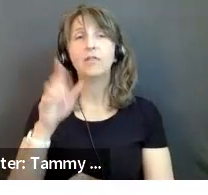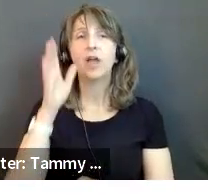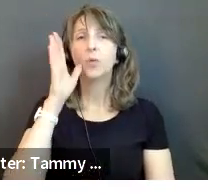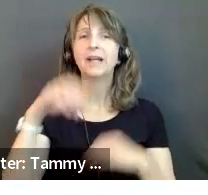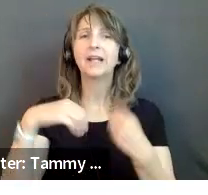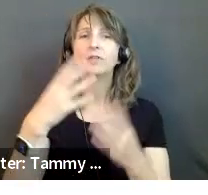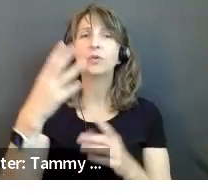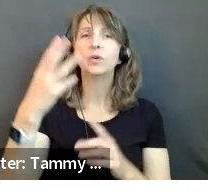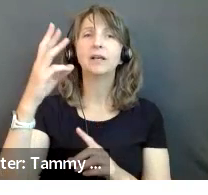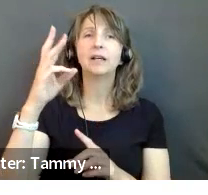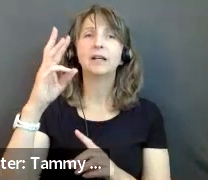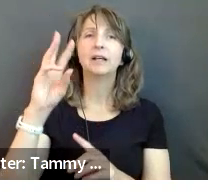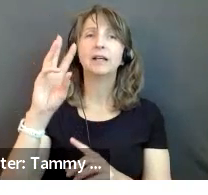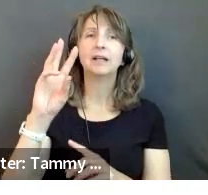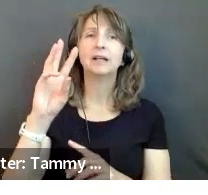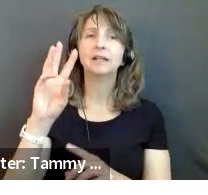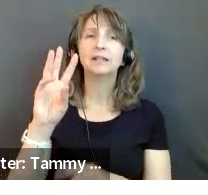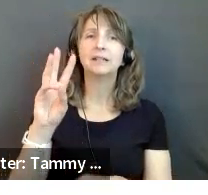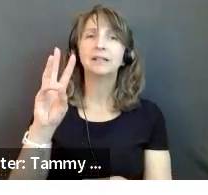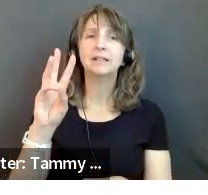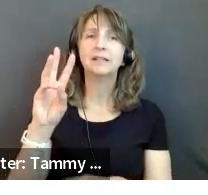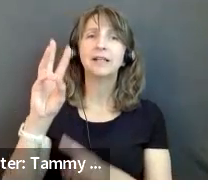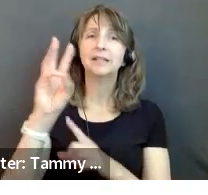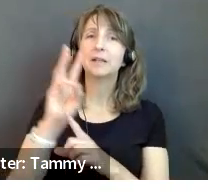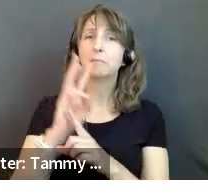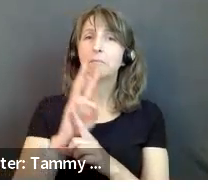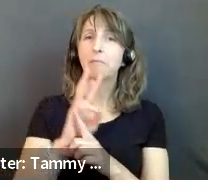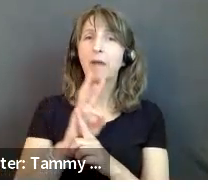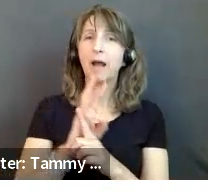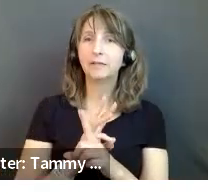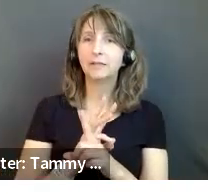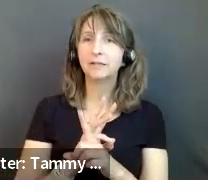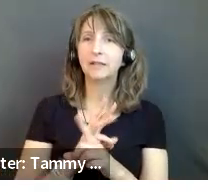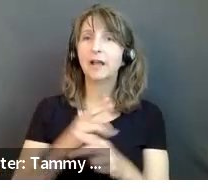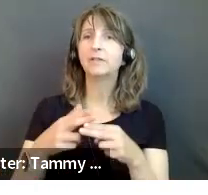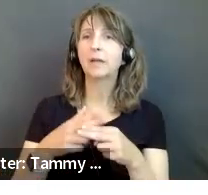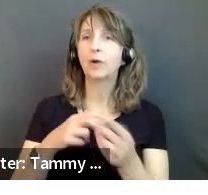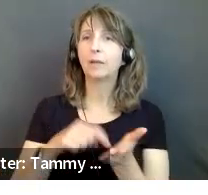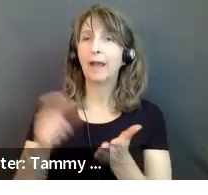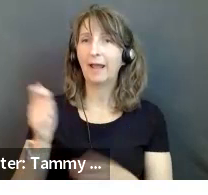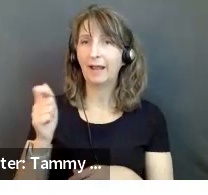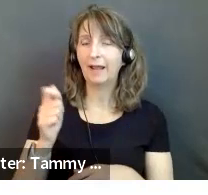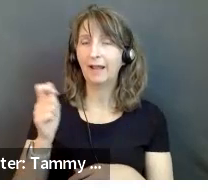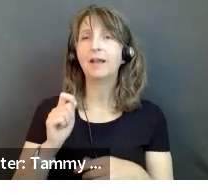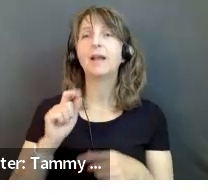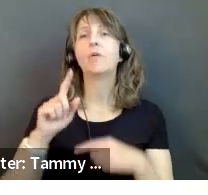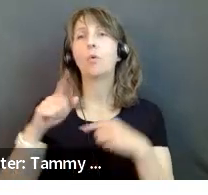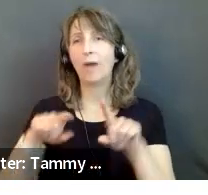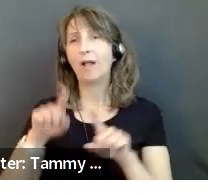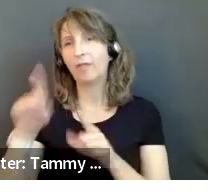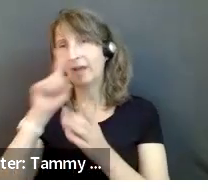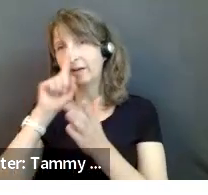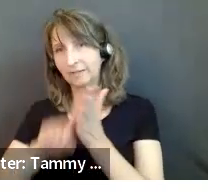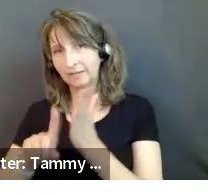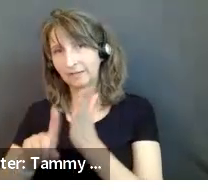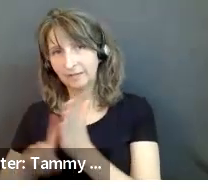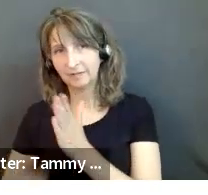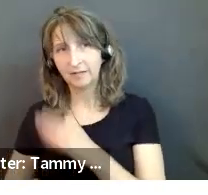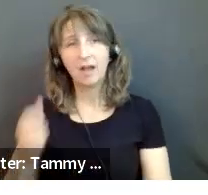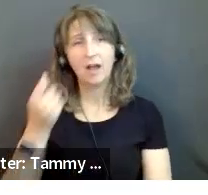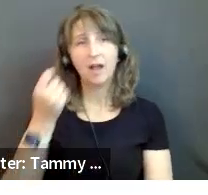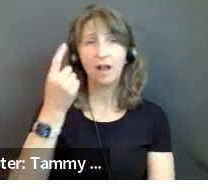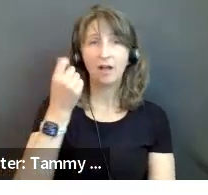And you must be currently unable to do. Sga level work.